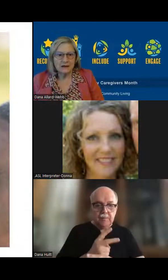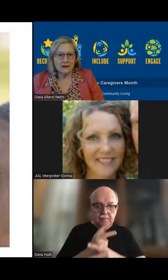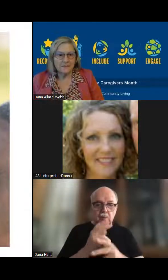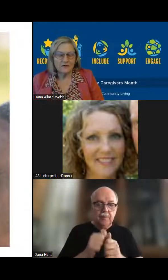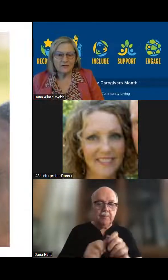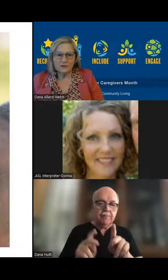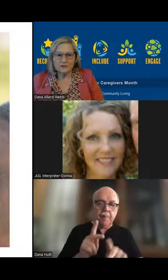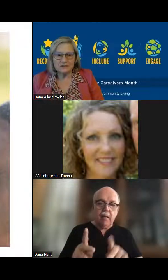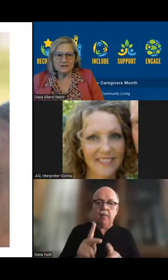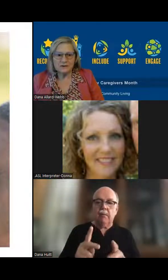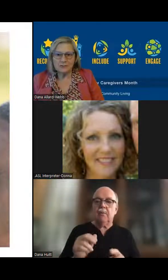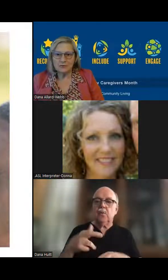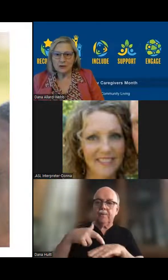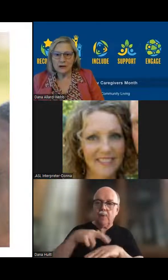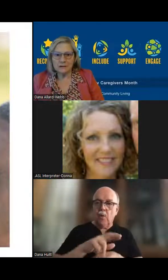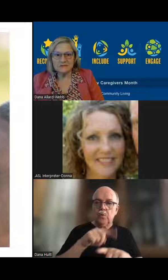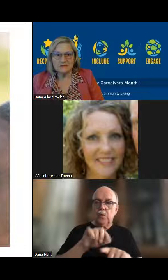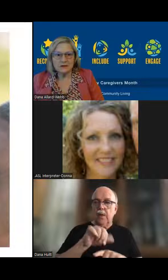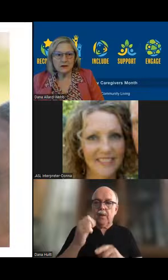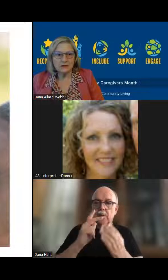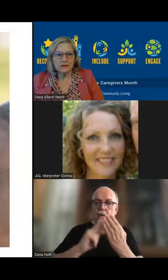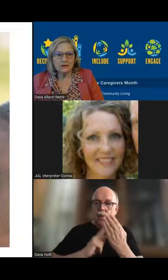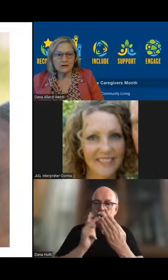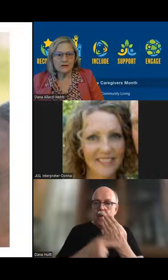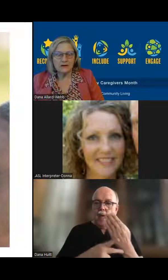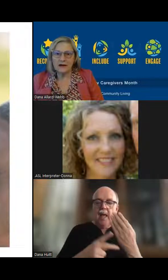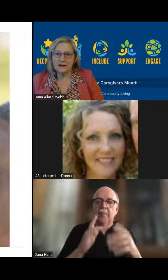we're doing in terms of trying to retain the workforce, so keeping them in the field, and then